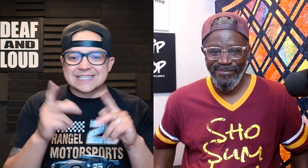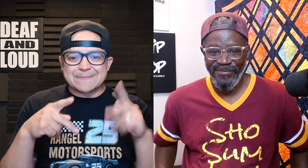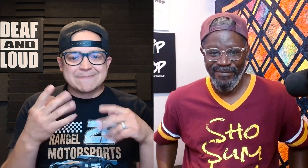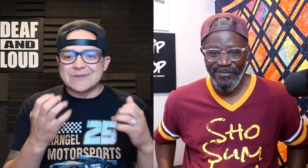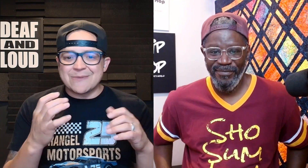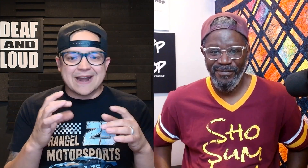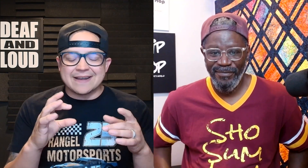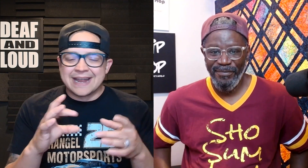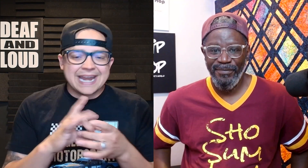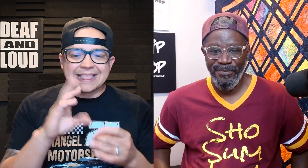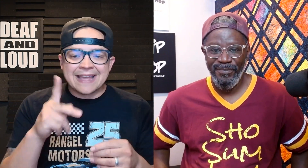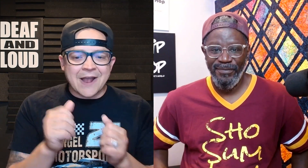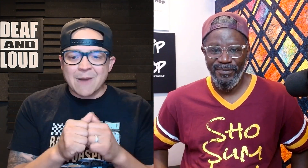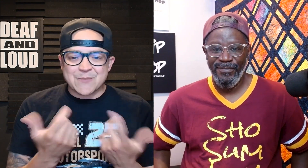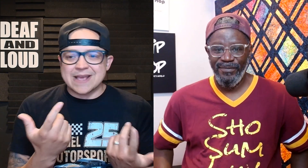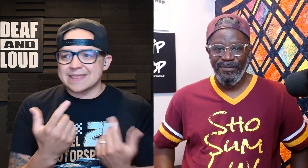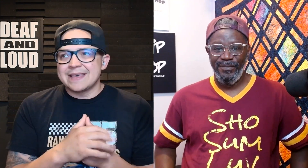and people you want to link up with.